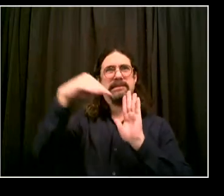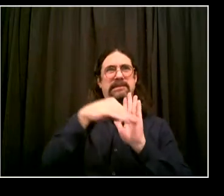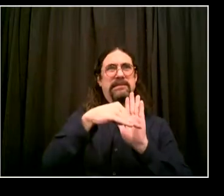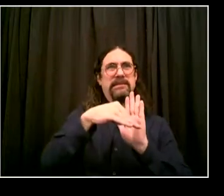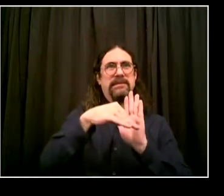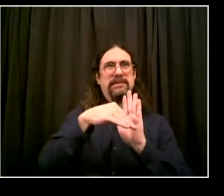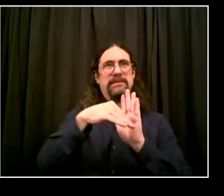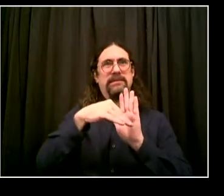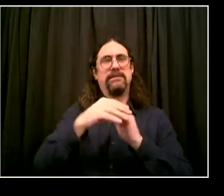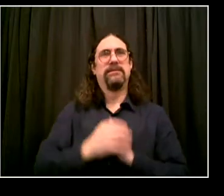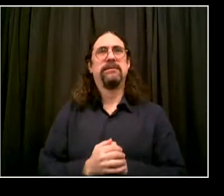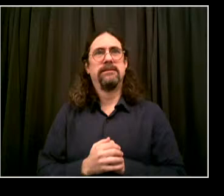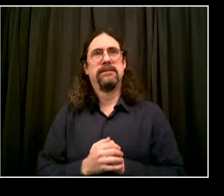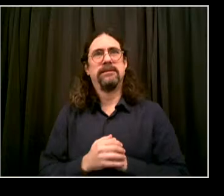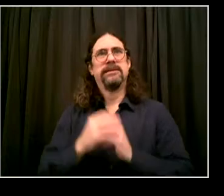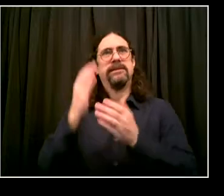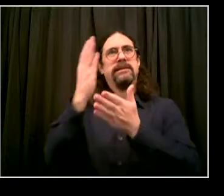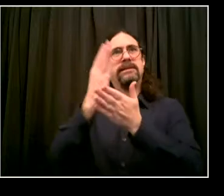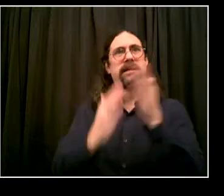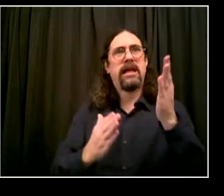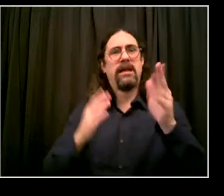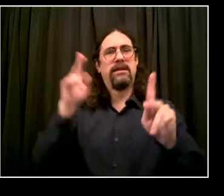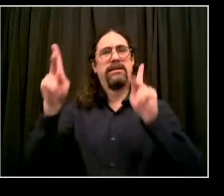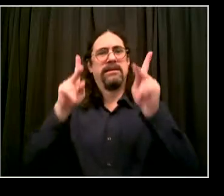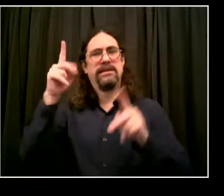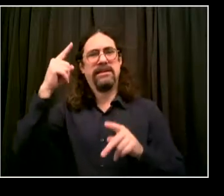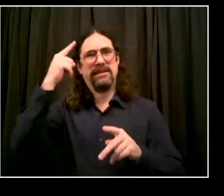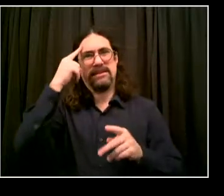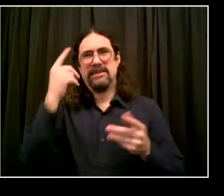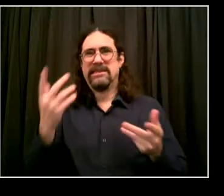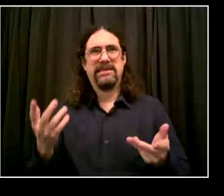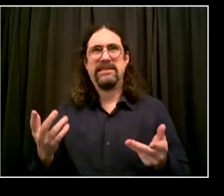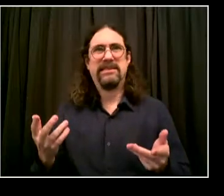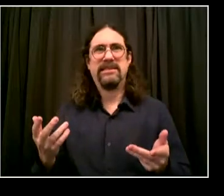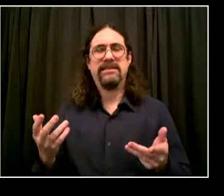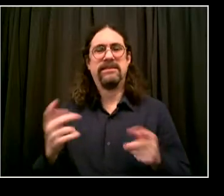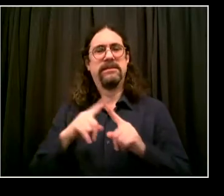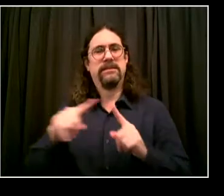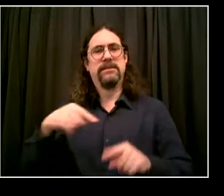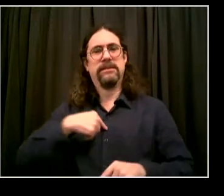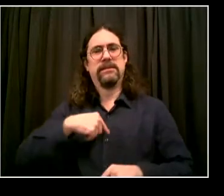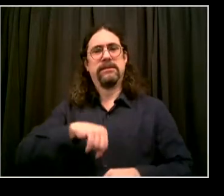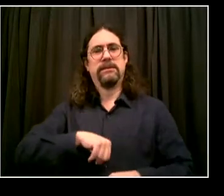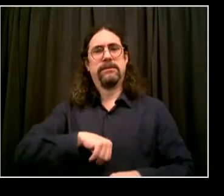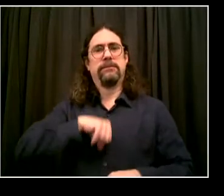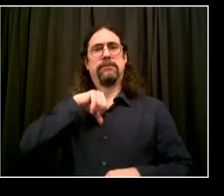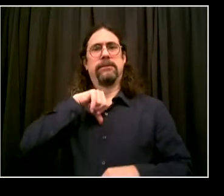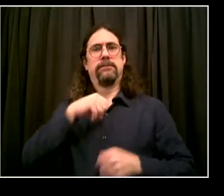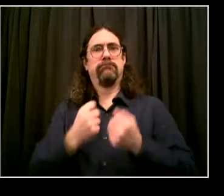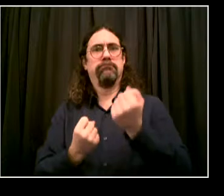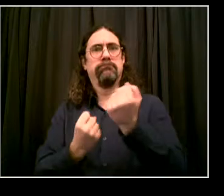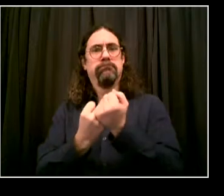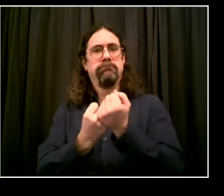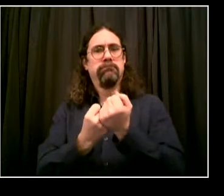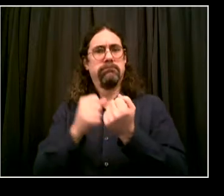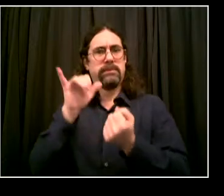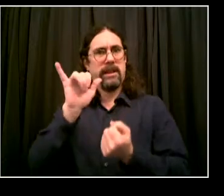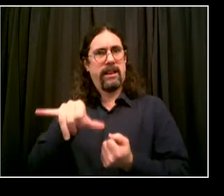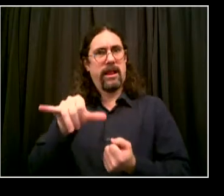FUTURE AT RISK. SO I'M VERY PROUD TO STAND IN SUPPORT OF THE DIVESTMENT OF THE $4 BILLION